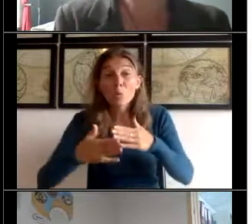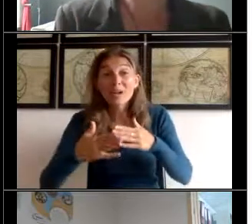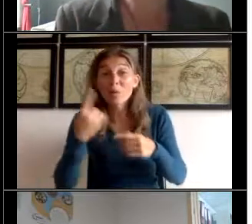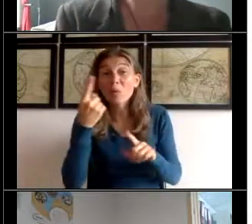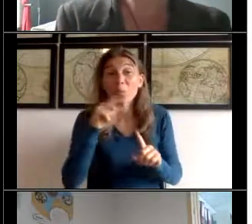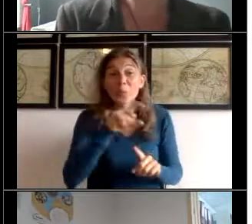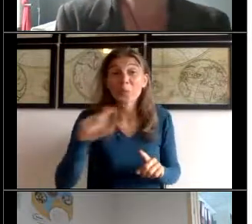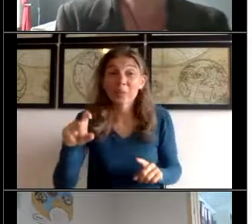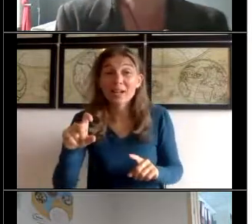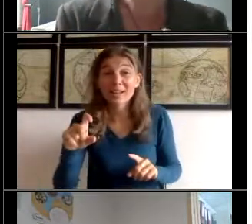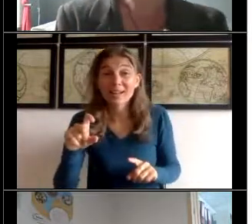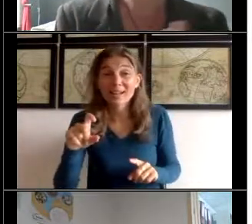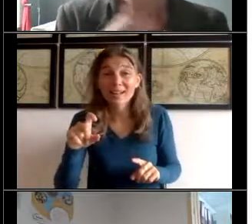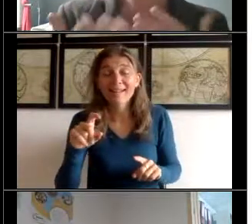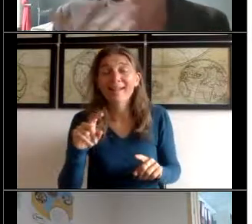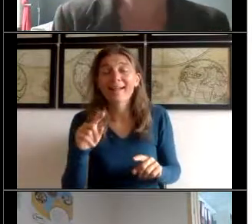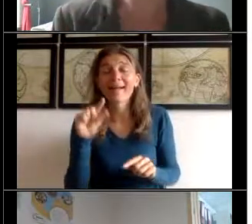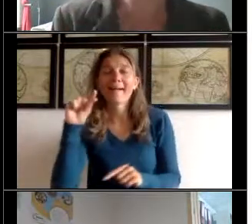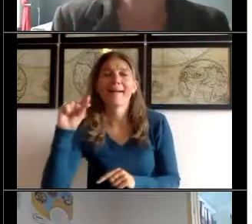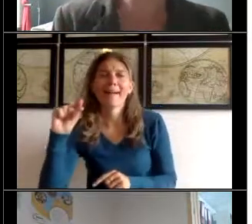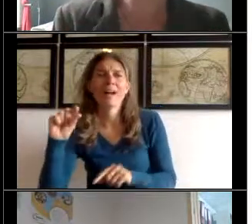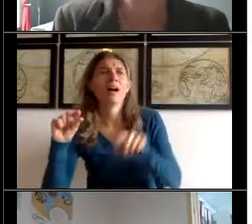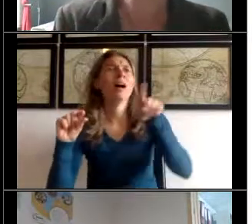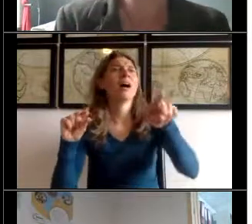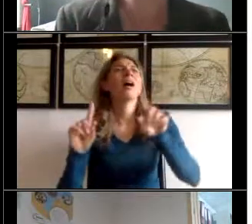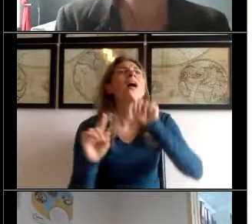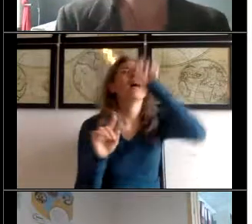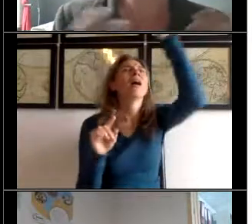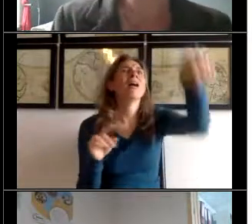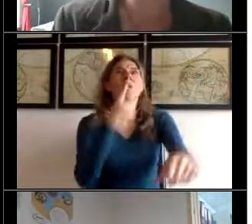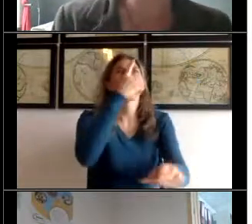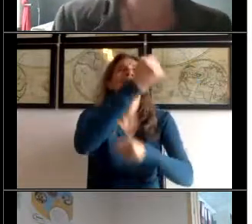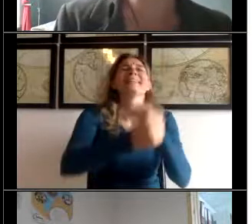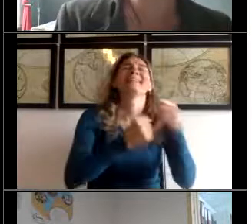to planning to be somewhere for a year which is often the case for volunteers,